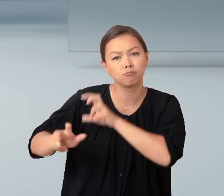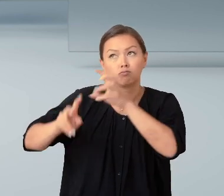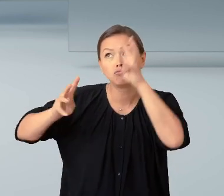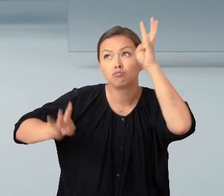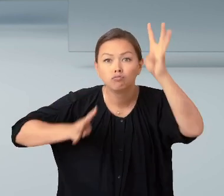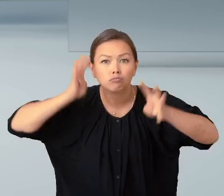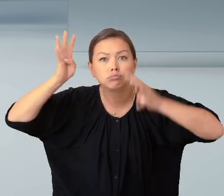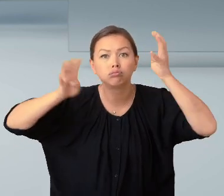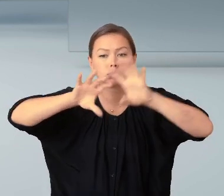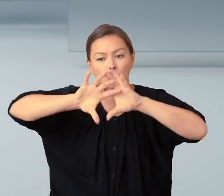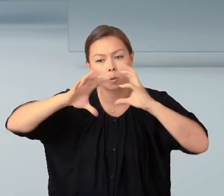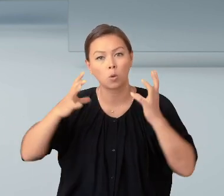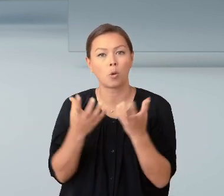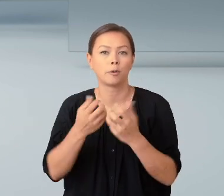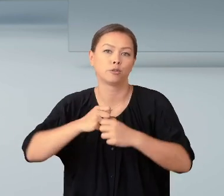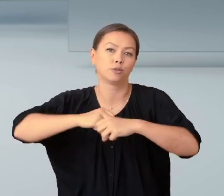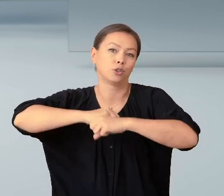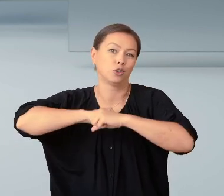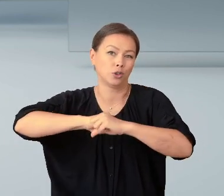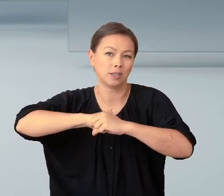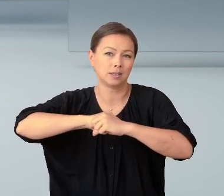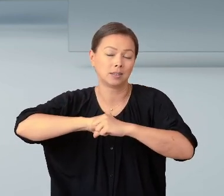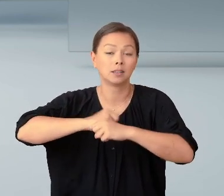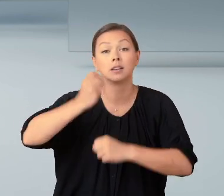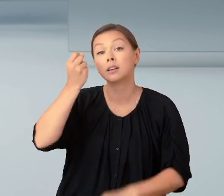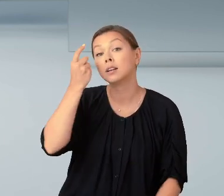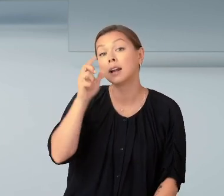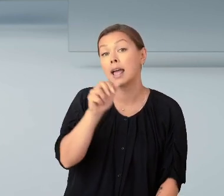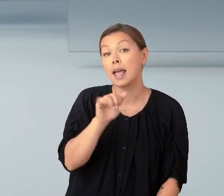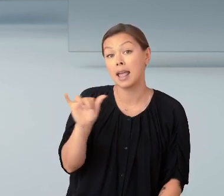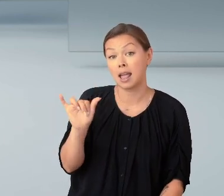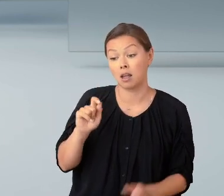While AI is transforming cybersecurity, using it to stay ahead of threats